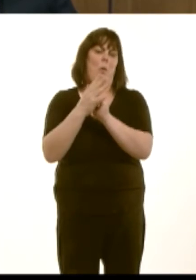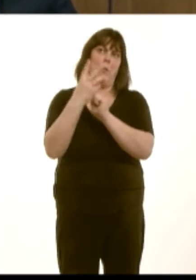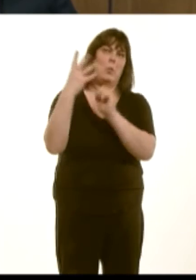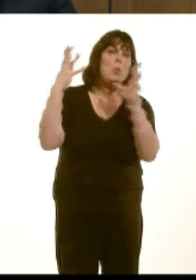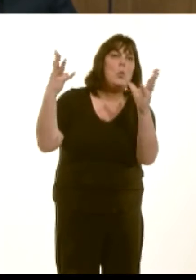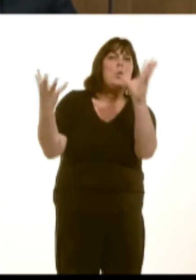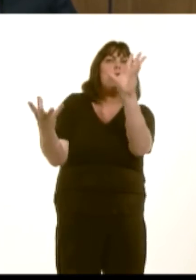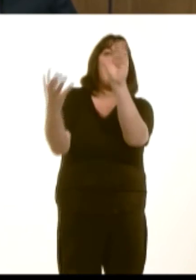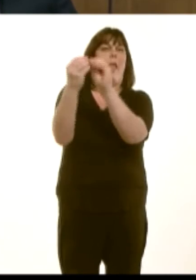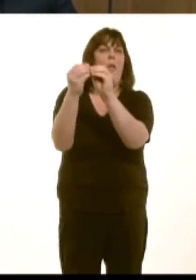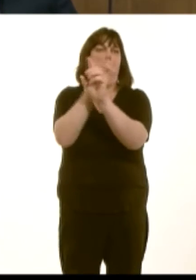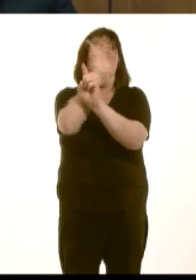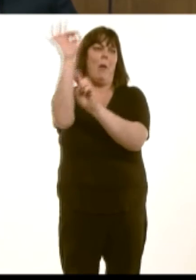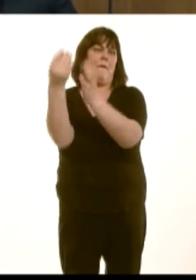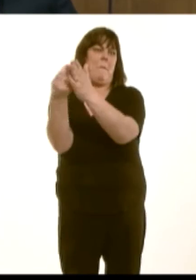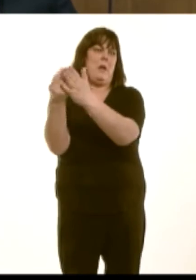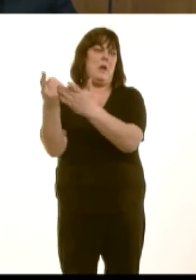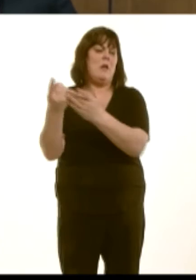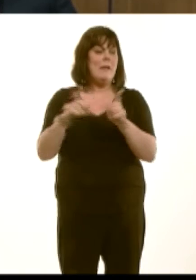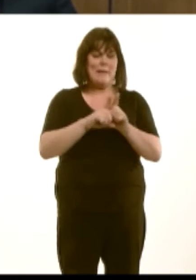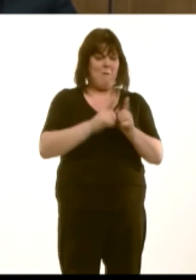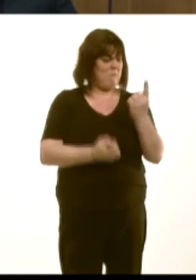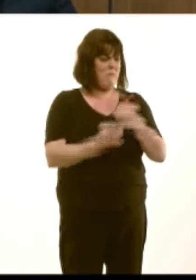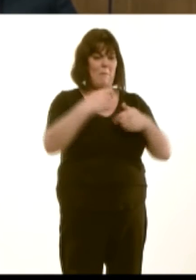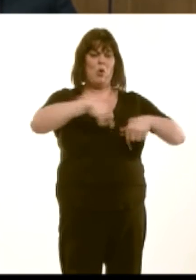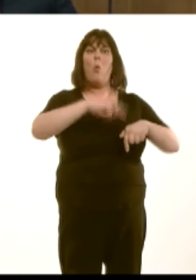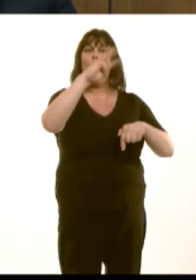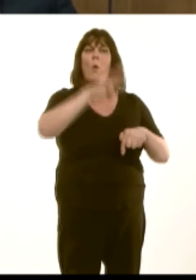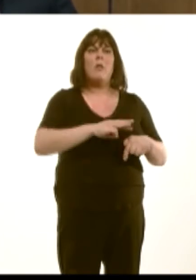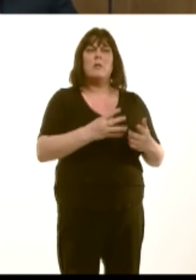So, yes, the board itself can consider applying for a city dealóthereís no difficulty in